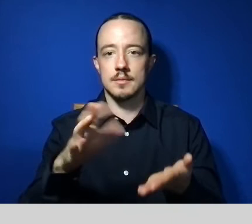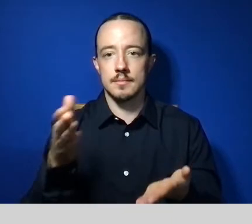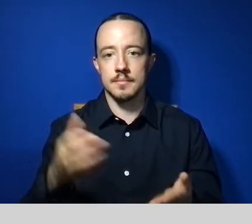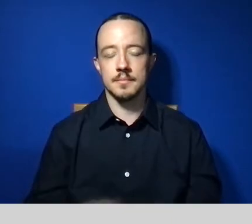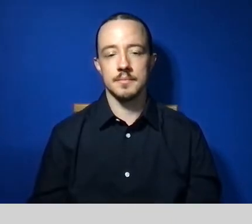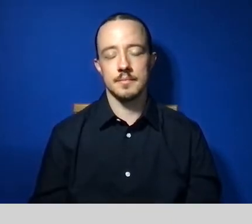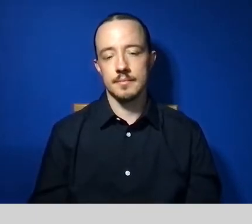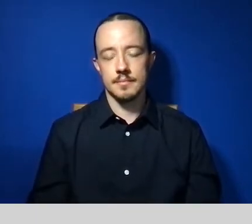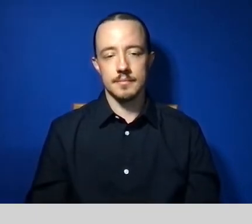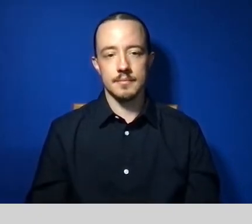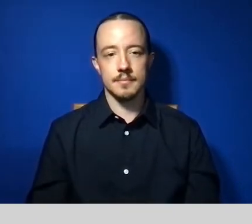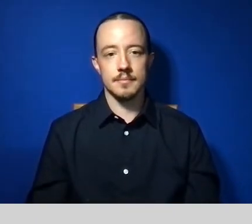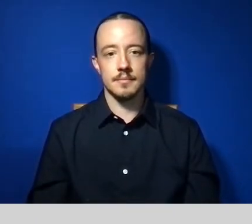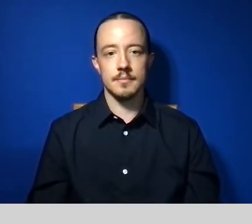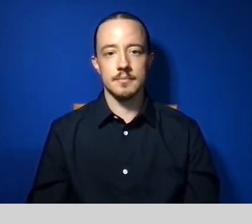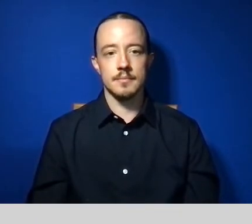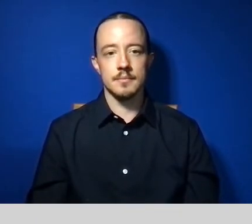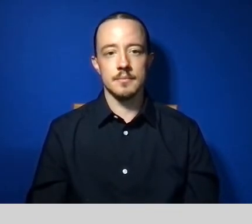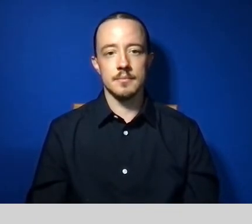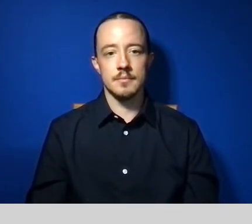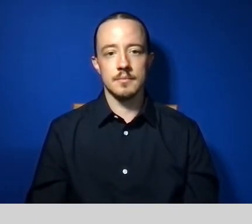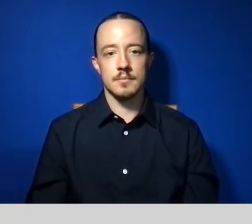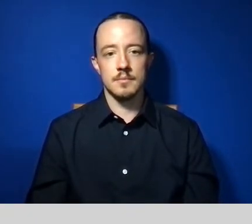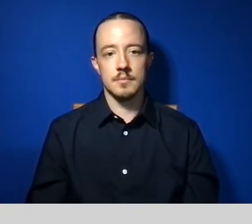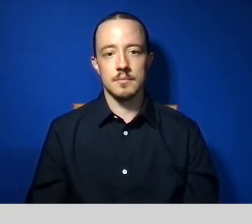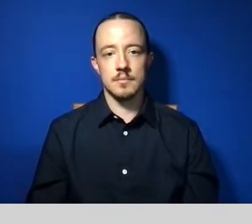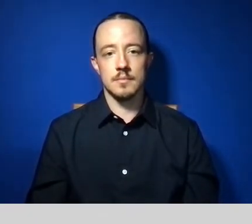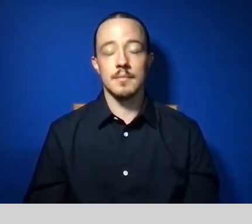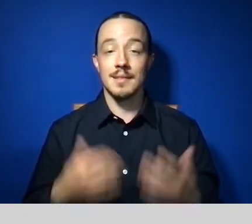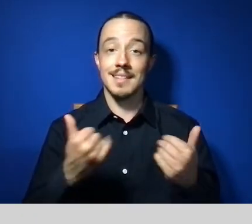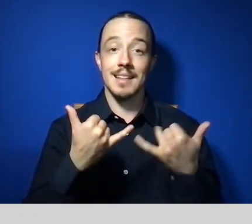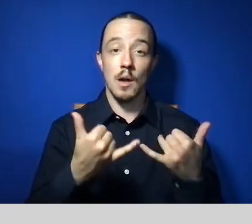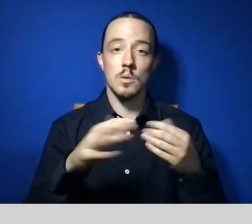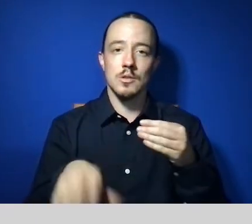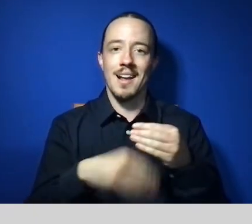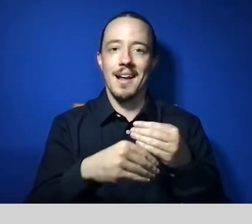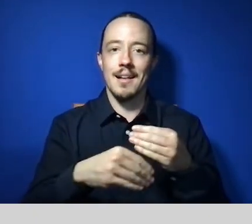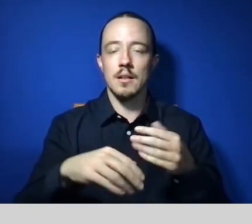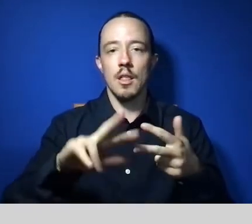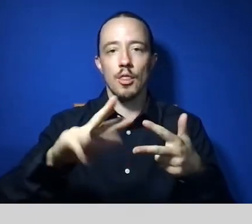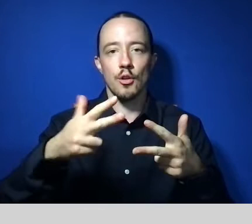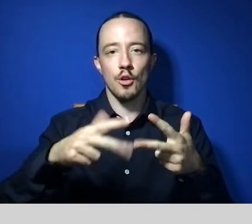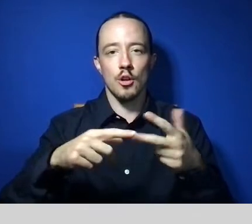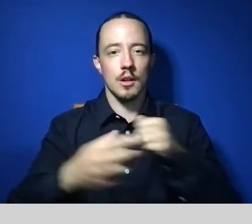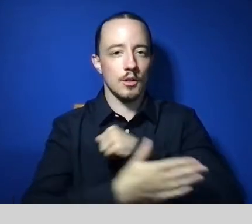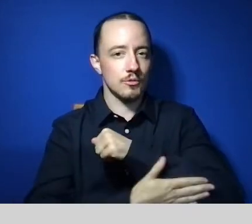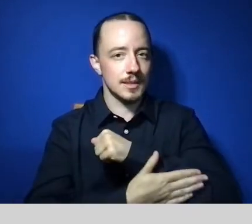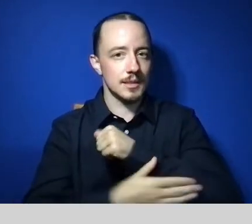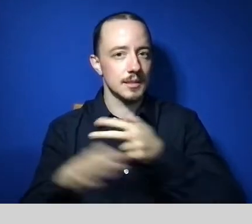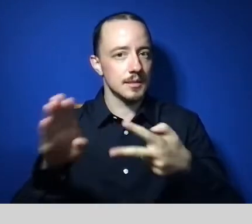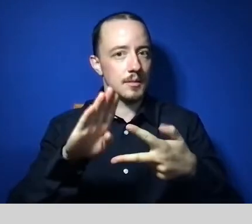the daily case count over time. So in this example, I'm going to choose three countries, India, US, and Brazil.